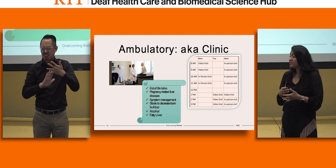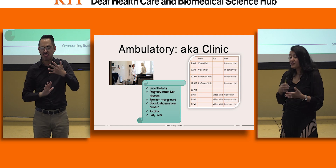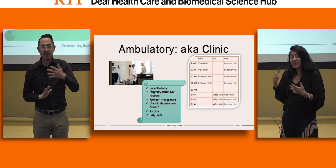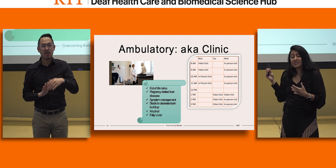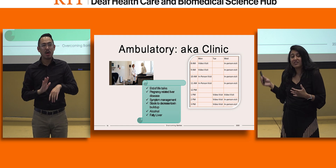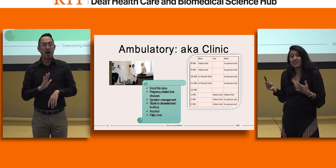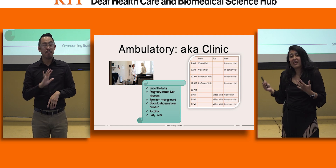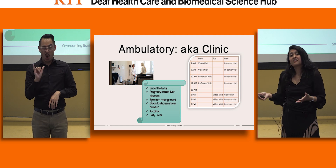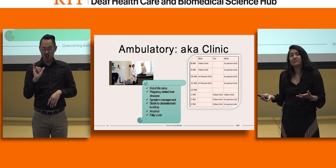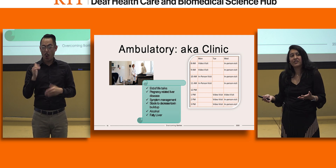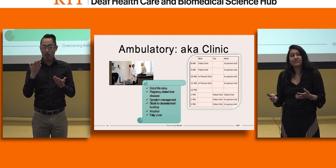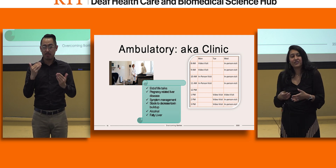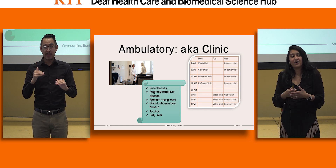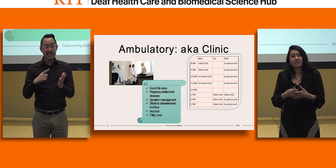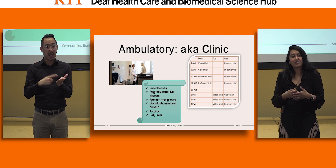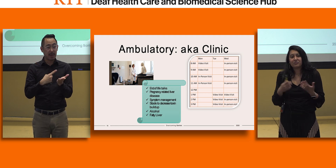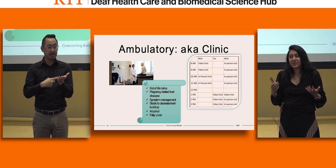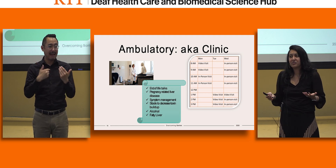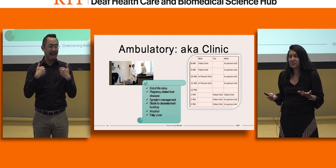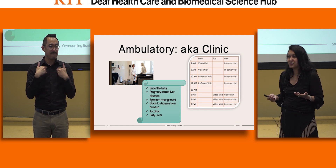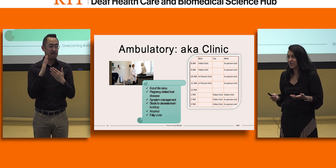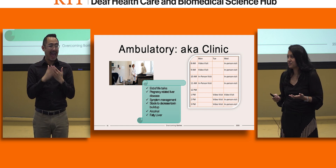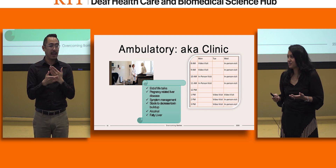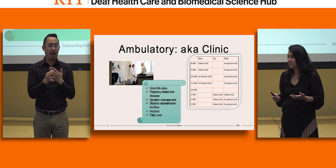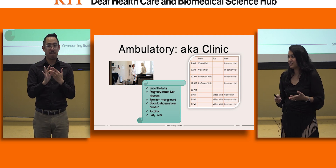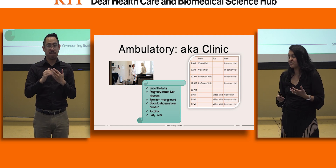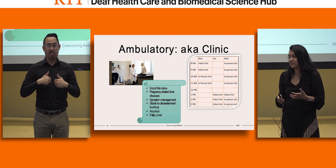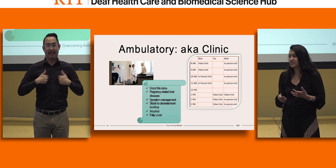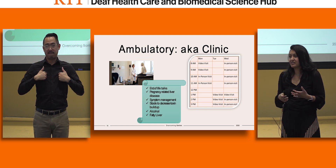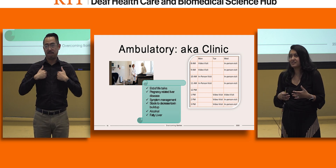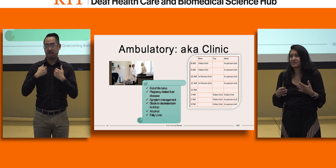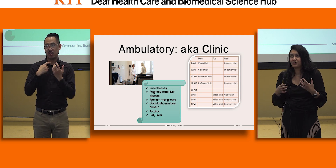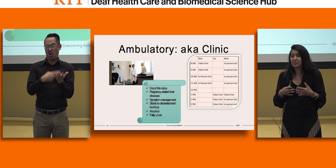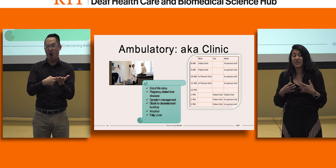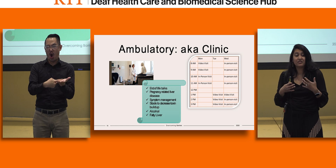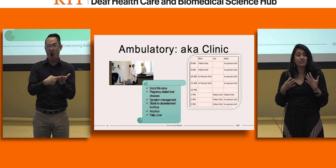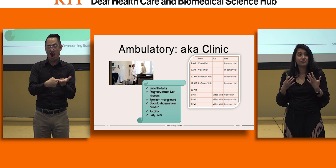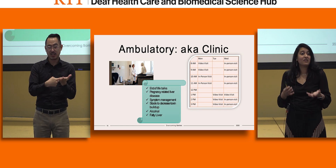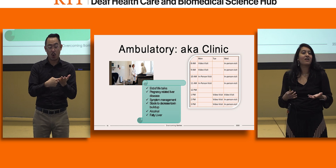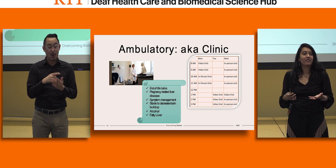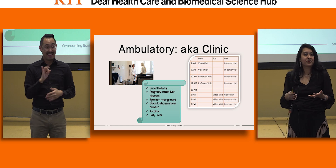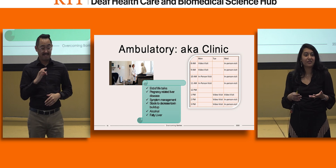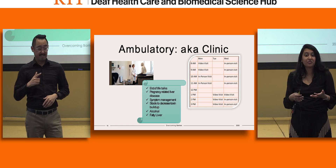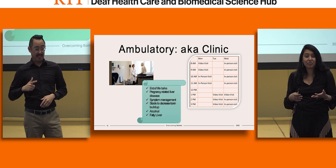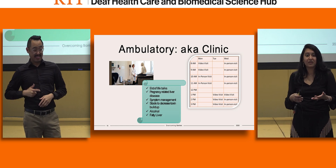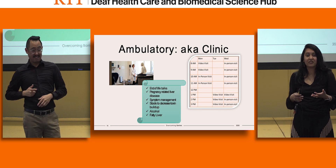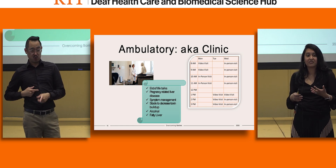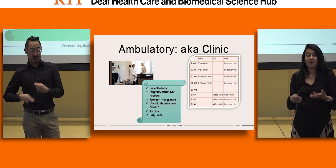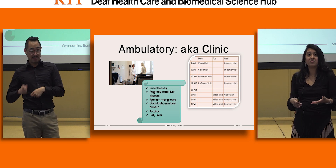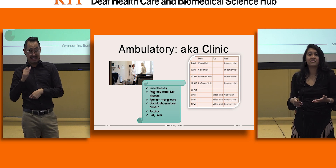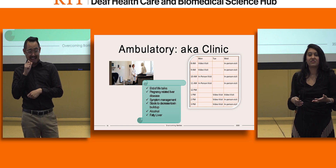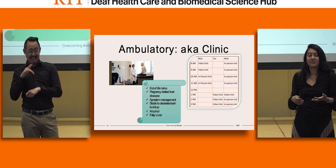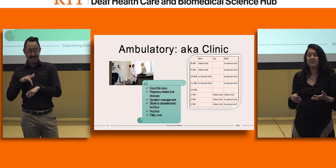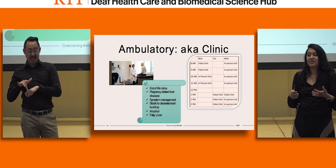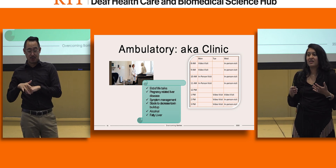to things like end-of-life talks-- sometimes my patients with liver disease, when we do not have transplant as an option,